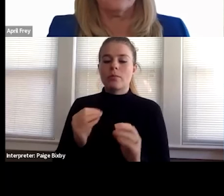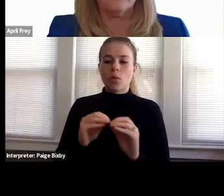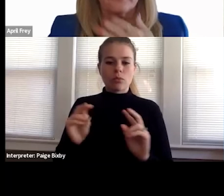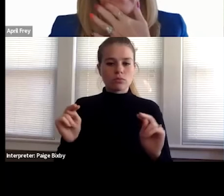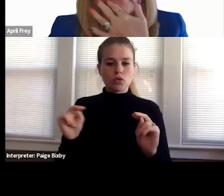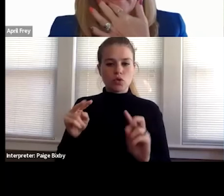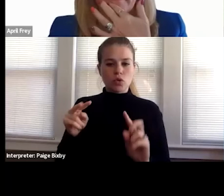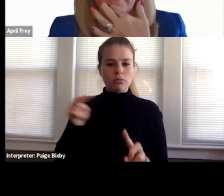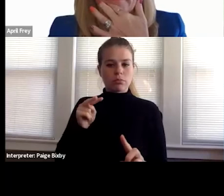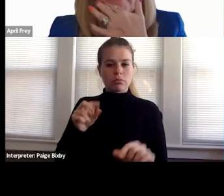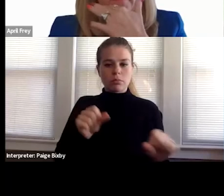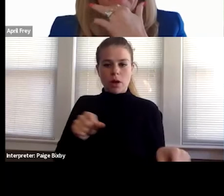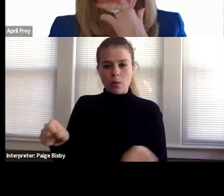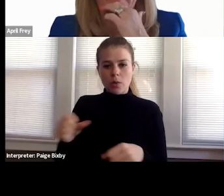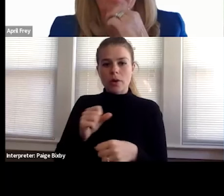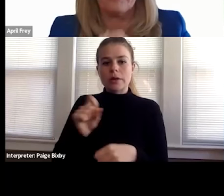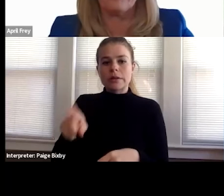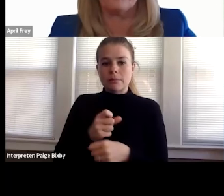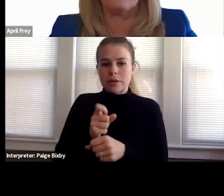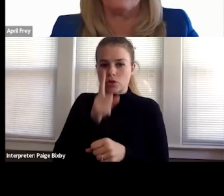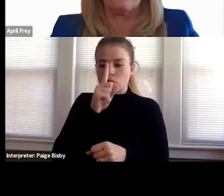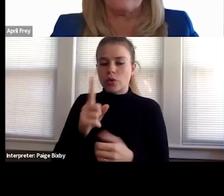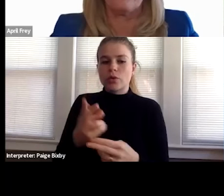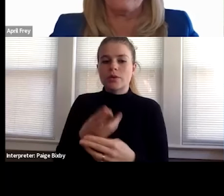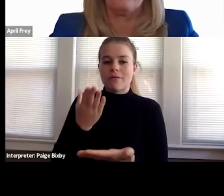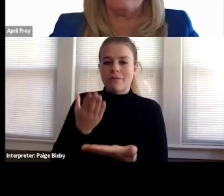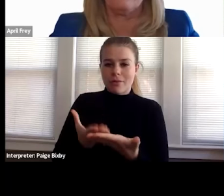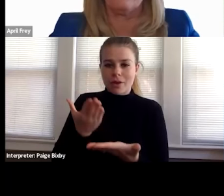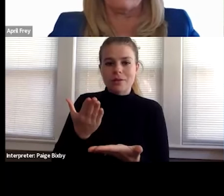we need to make sure we are using validated assessment tools and procedures.